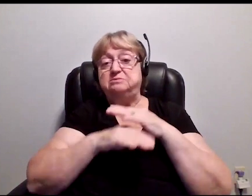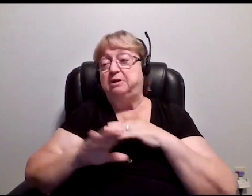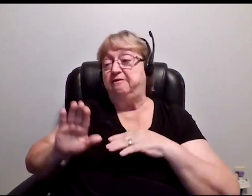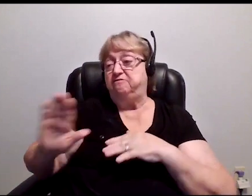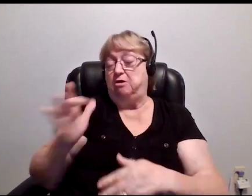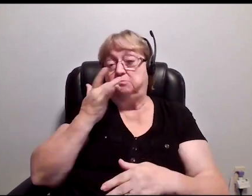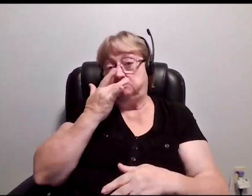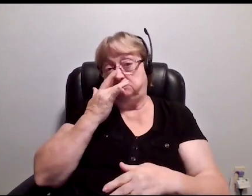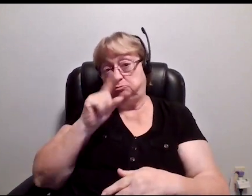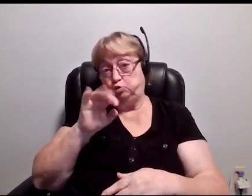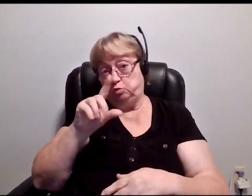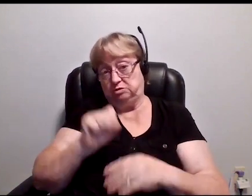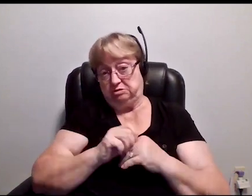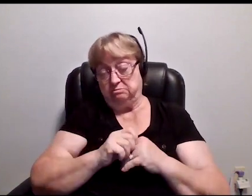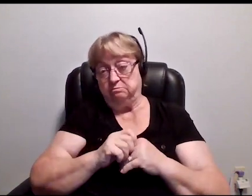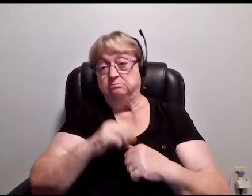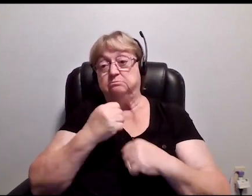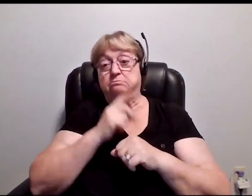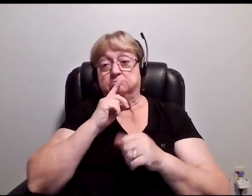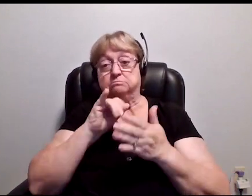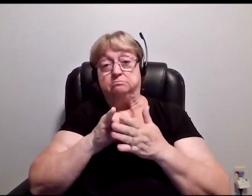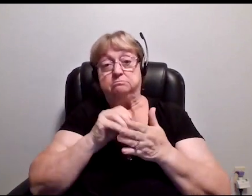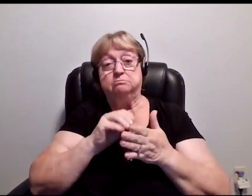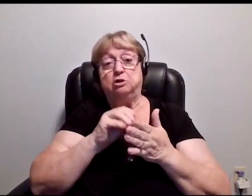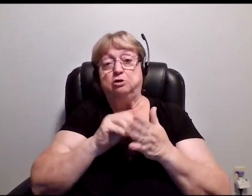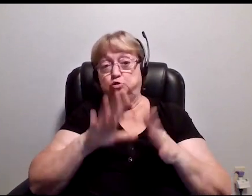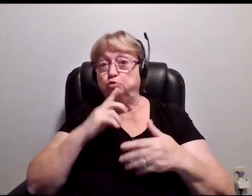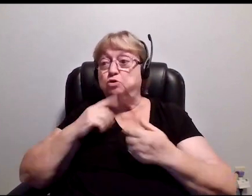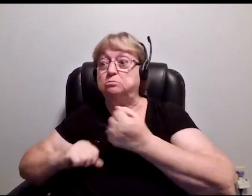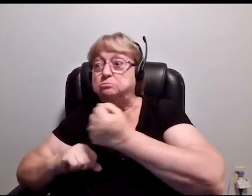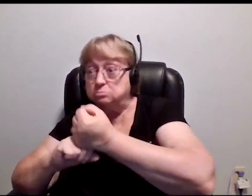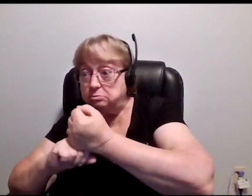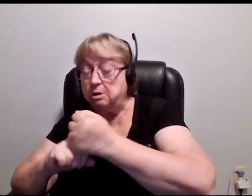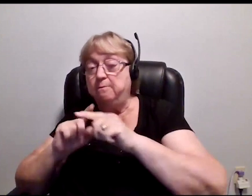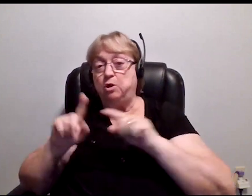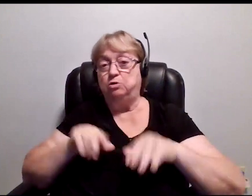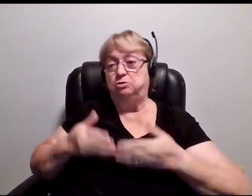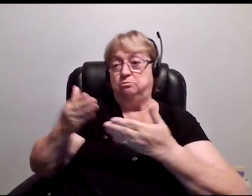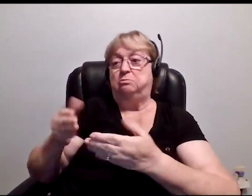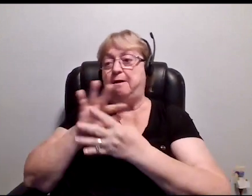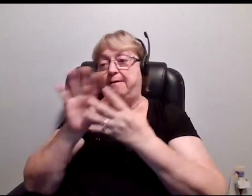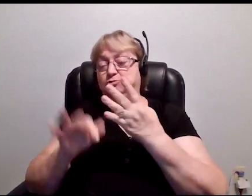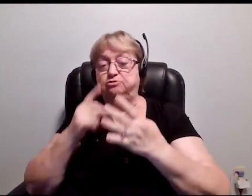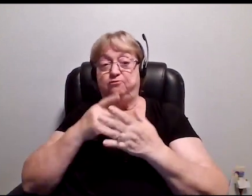We want to make sure that students are provided not only support but options for what tools they want to use.